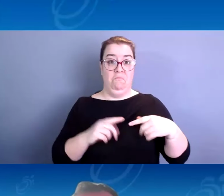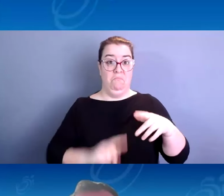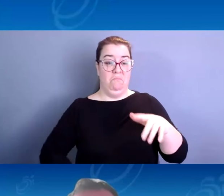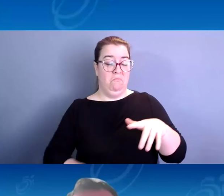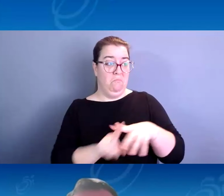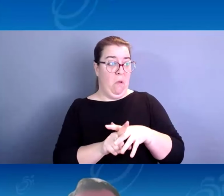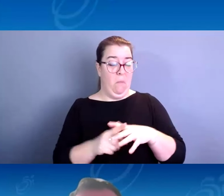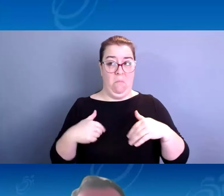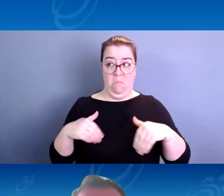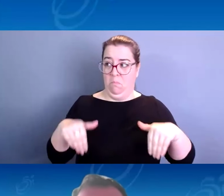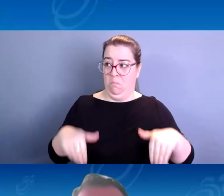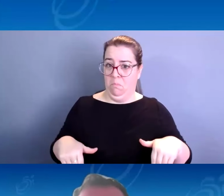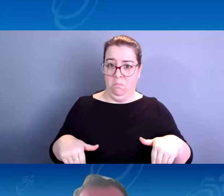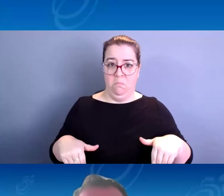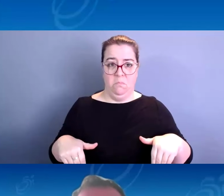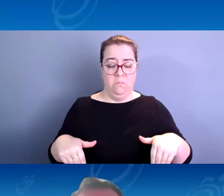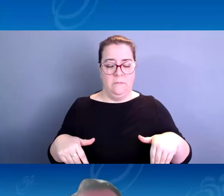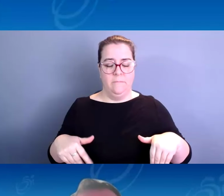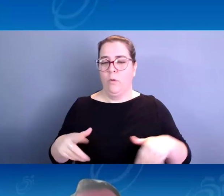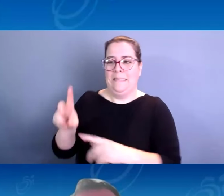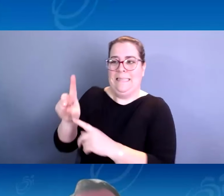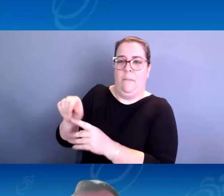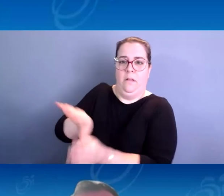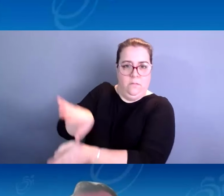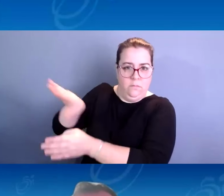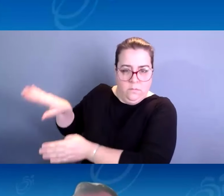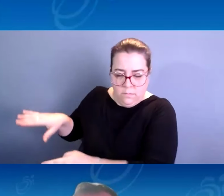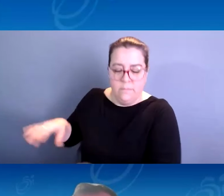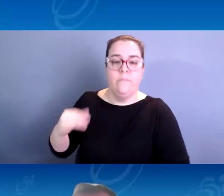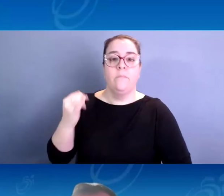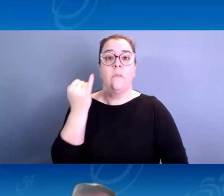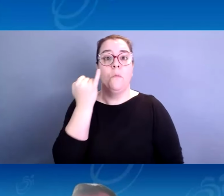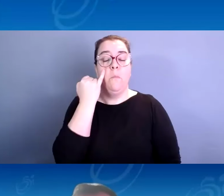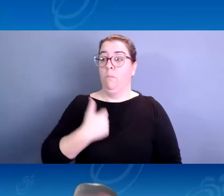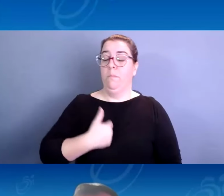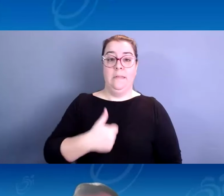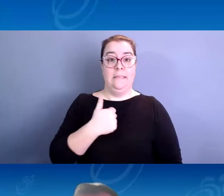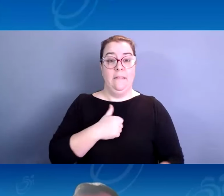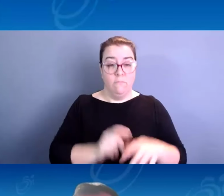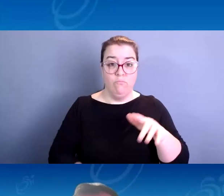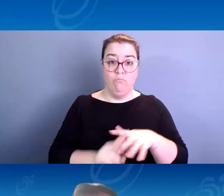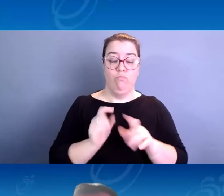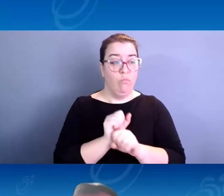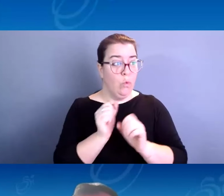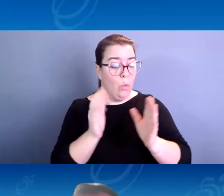leave disability off to one side for a moment. If we do not see ourselves as workers in the companies that we work for, why are we working there?